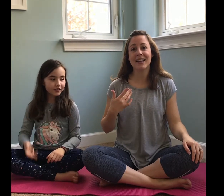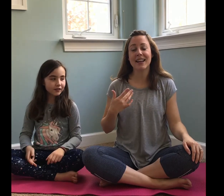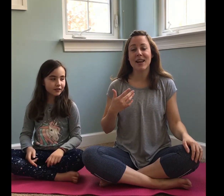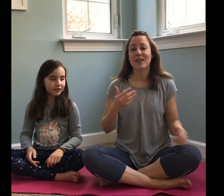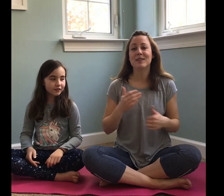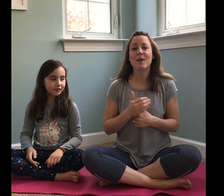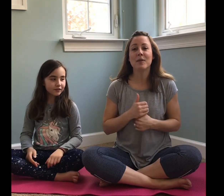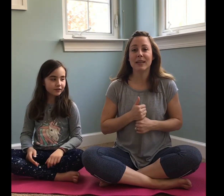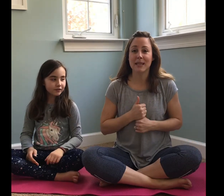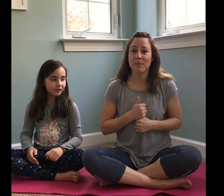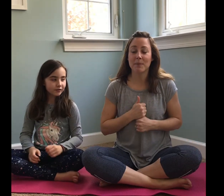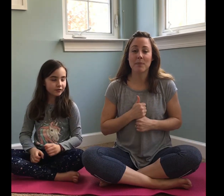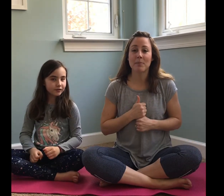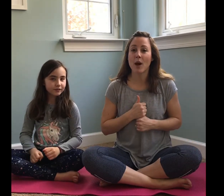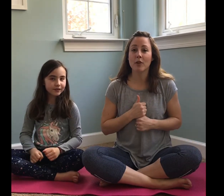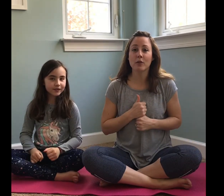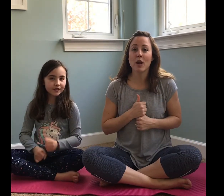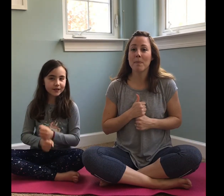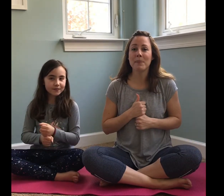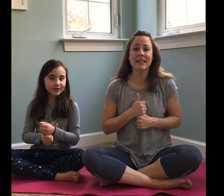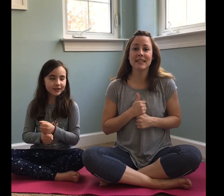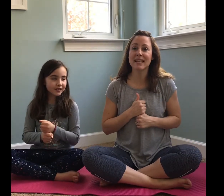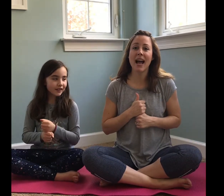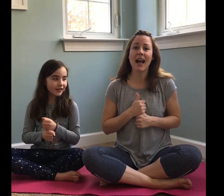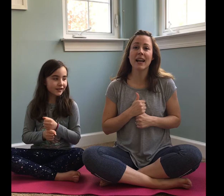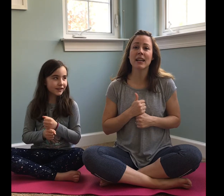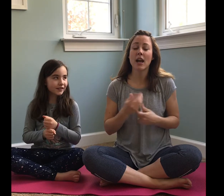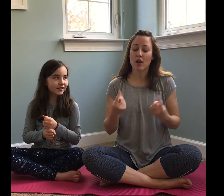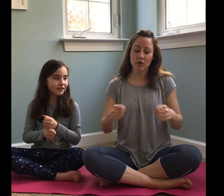don't keep it bottled up inside